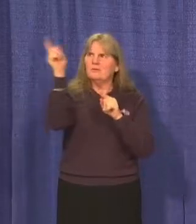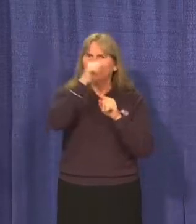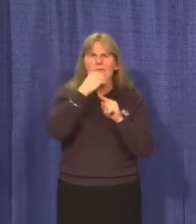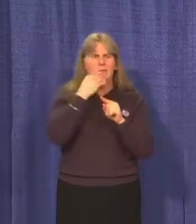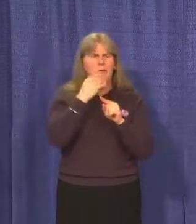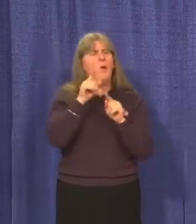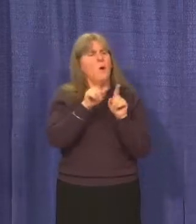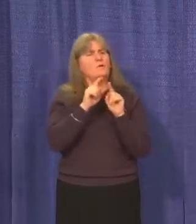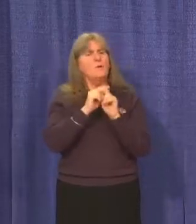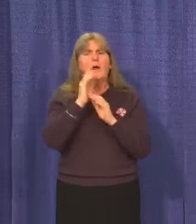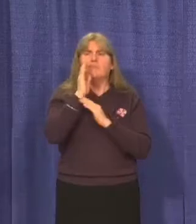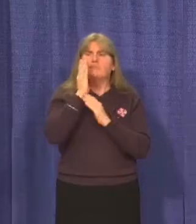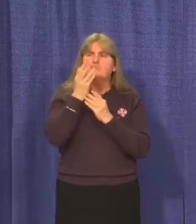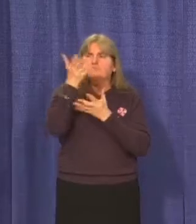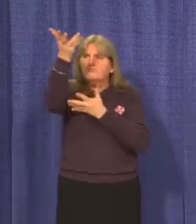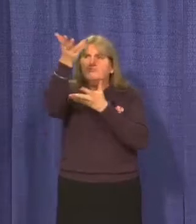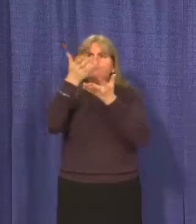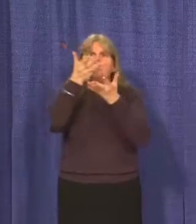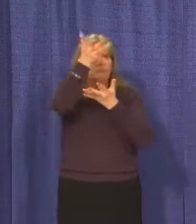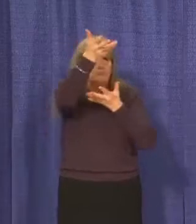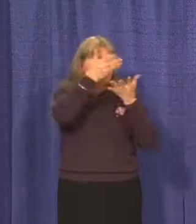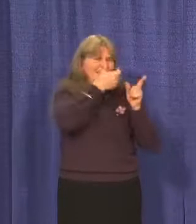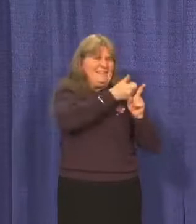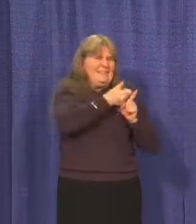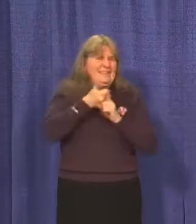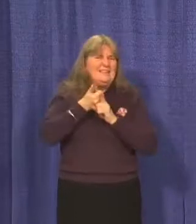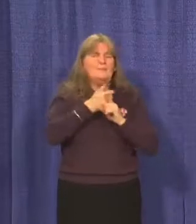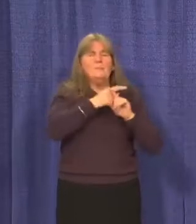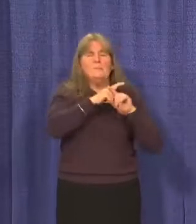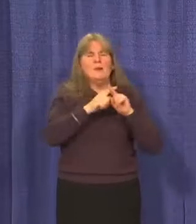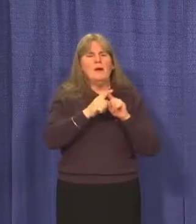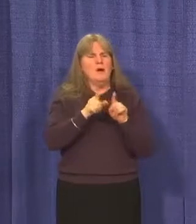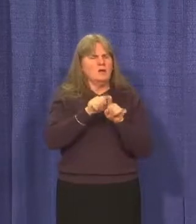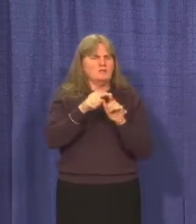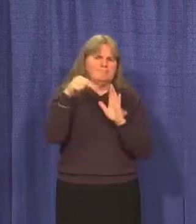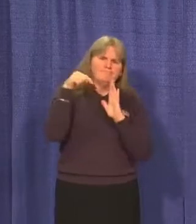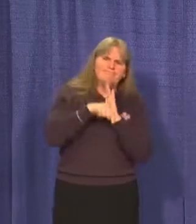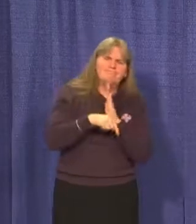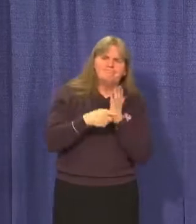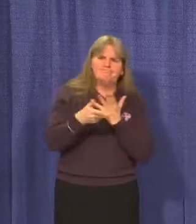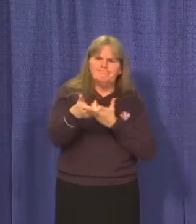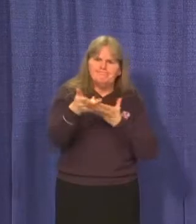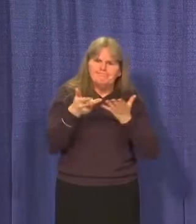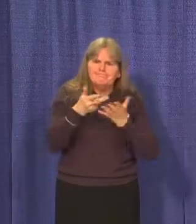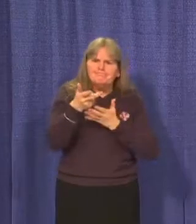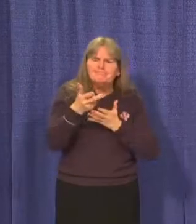conversations ongoing. But we also have these very involved, quite detailed, one by